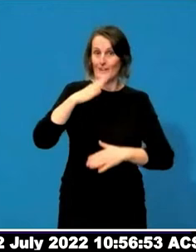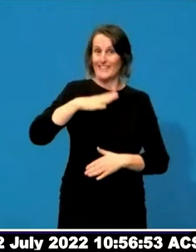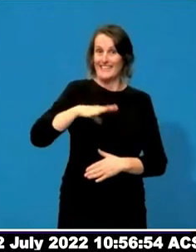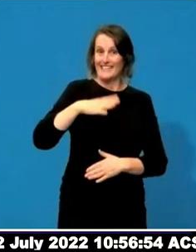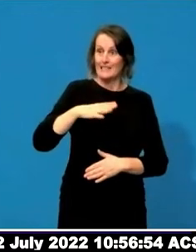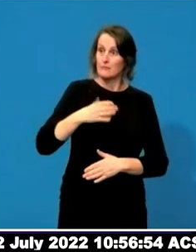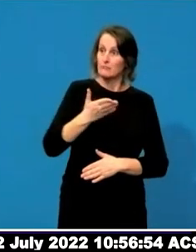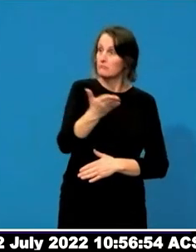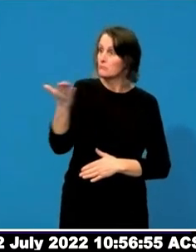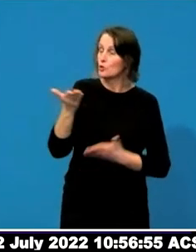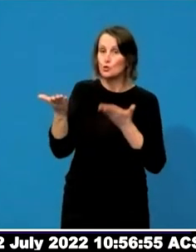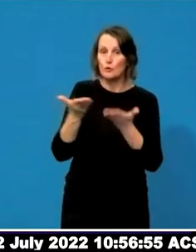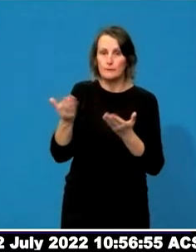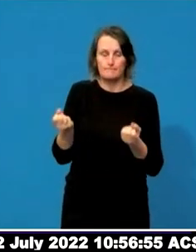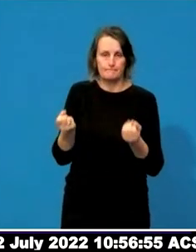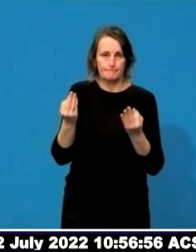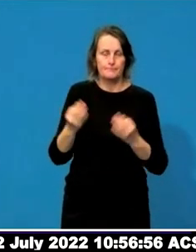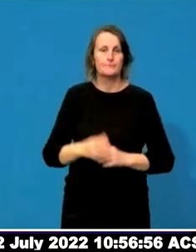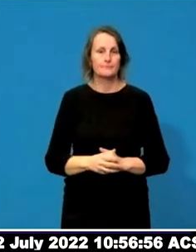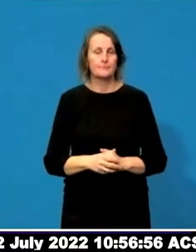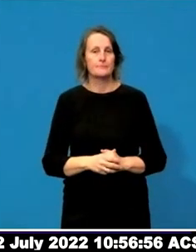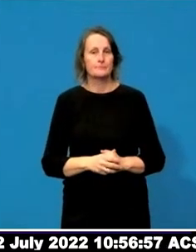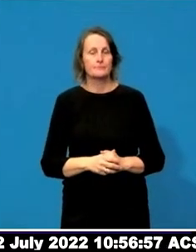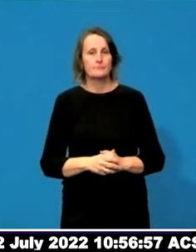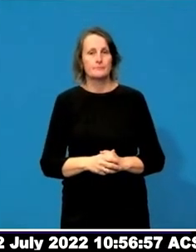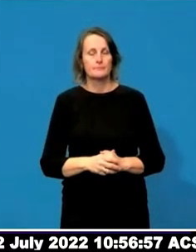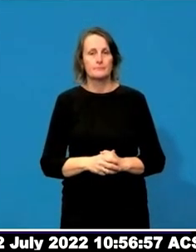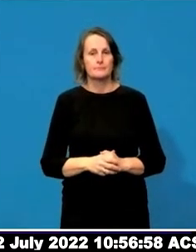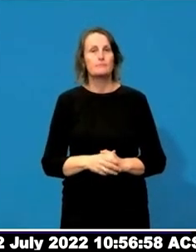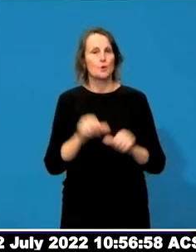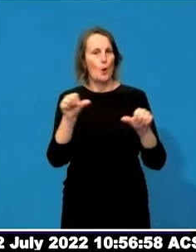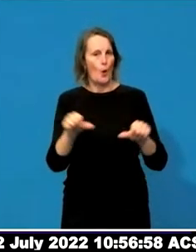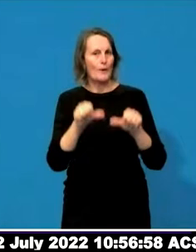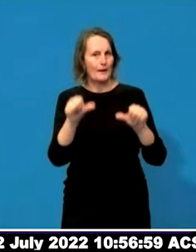Let's pause there and explore each of those. The question of housing.